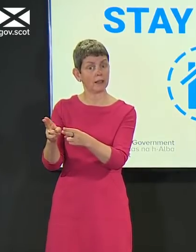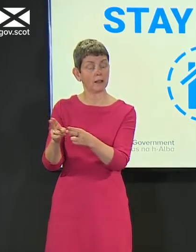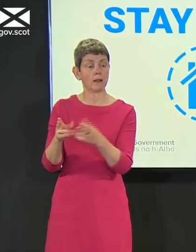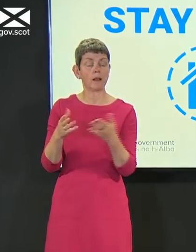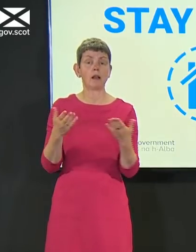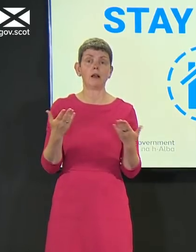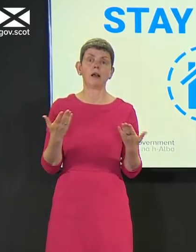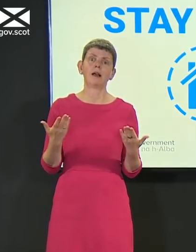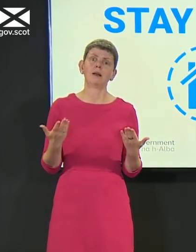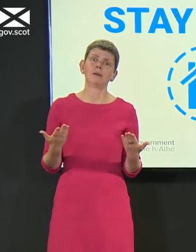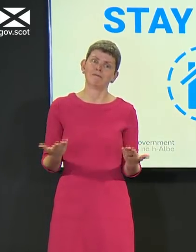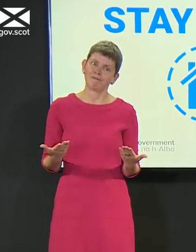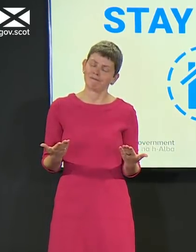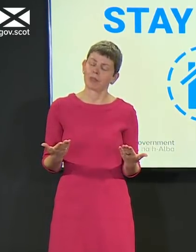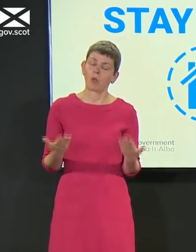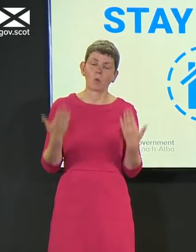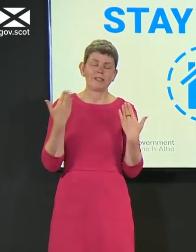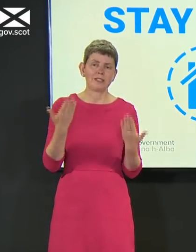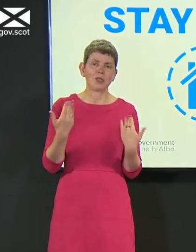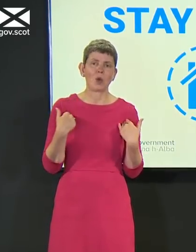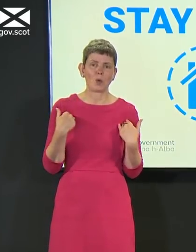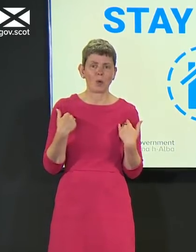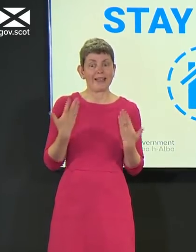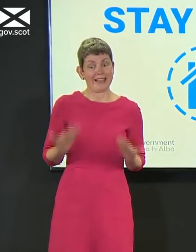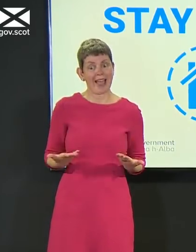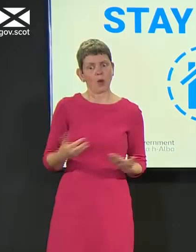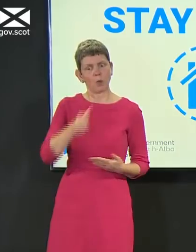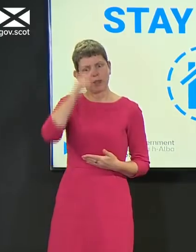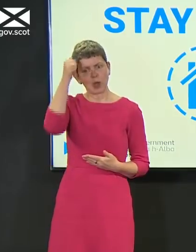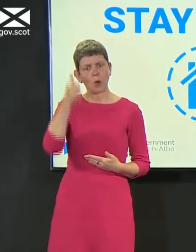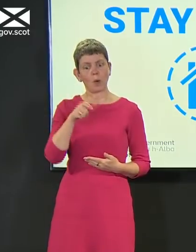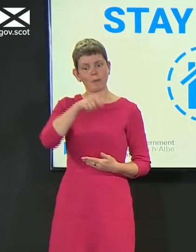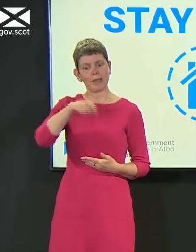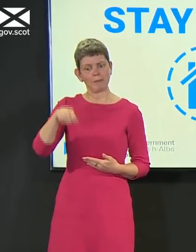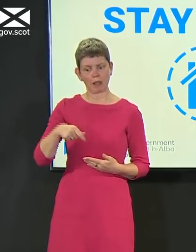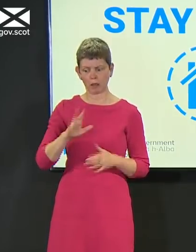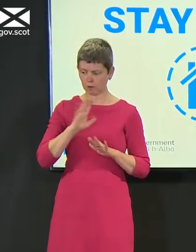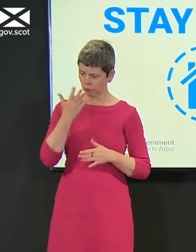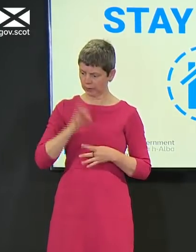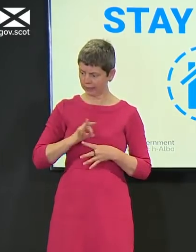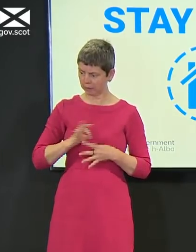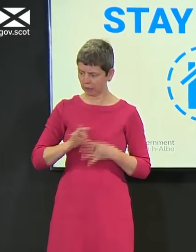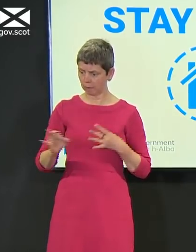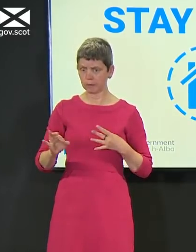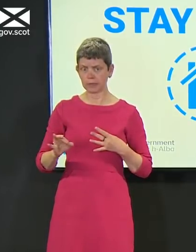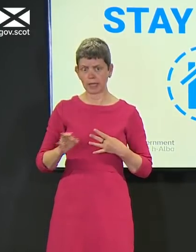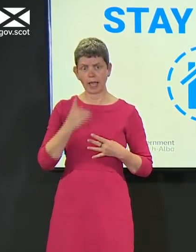about asymptomatic transmission we have tried to learn as we have gone along and we've made changes